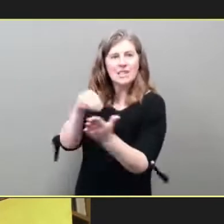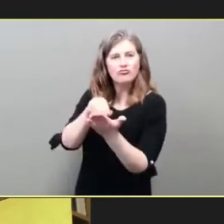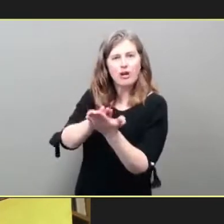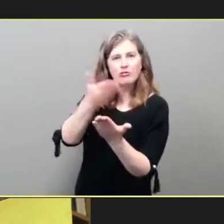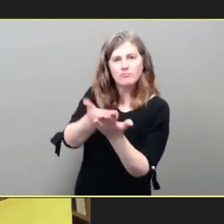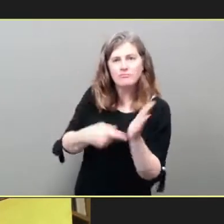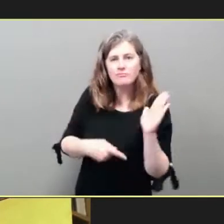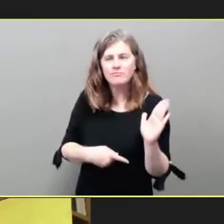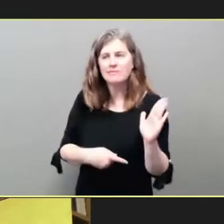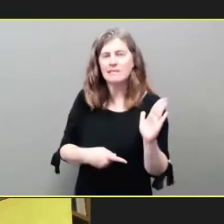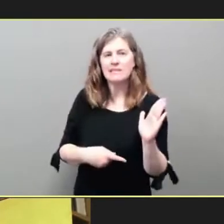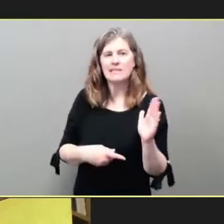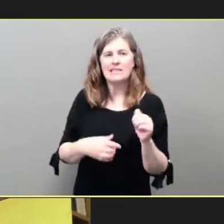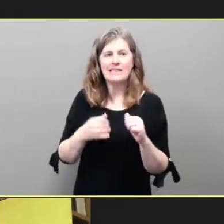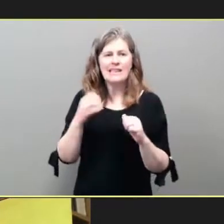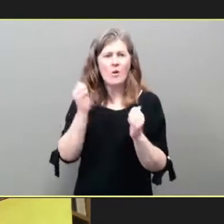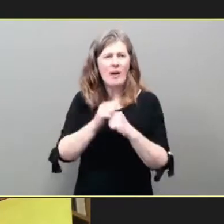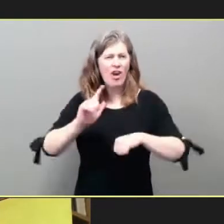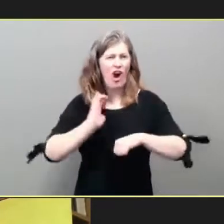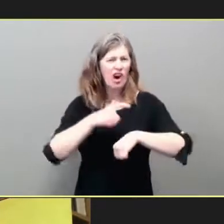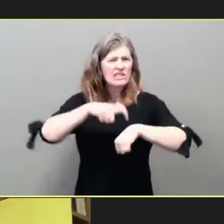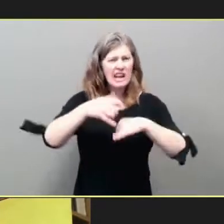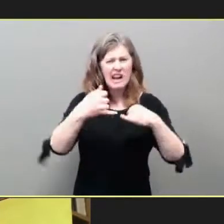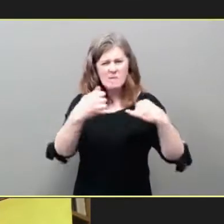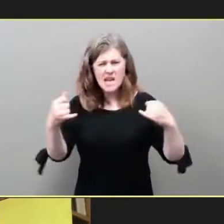the time horizon here and that. We're really counting on getting to where we